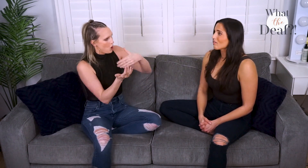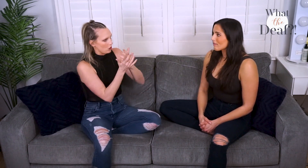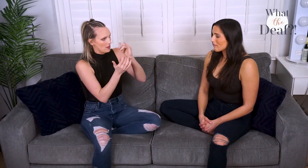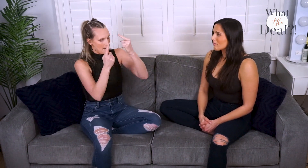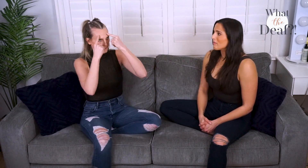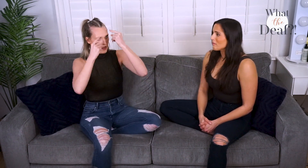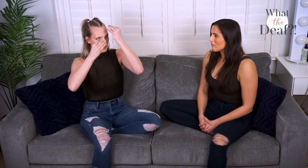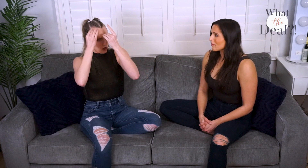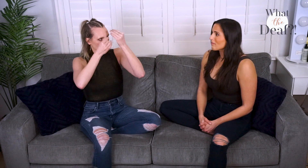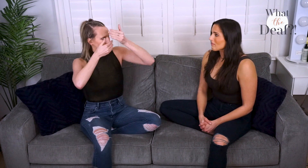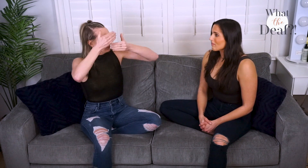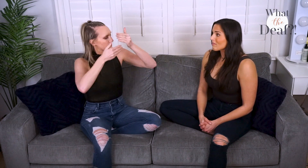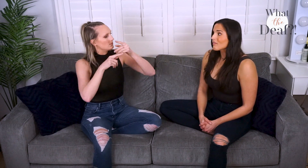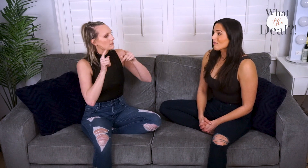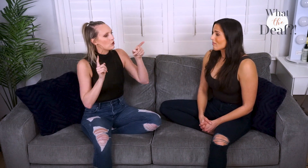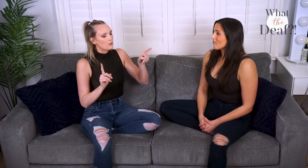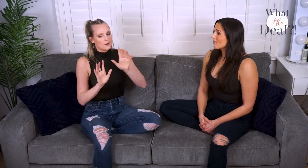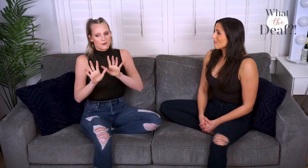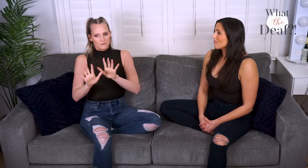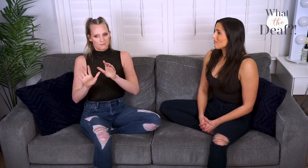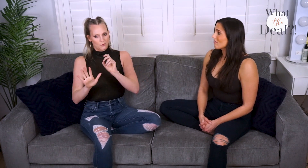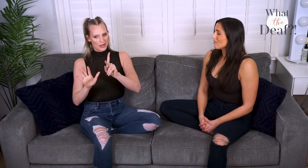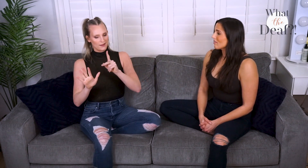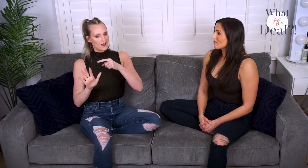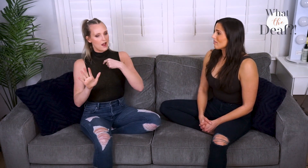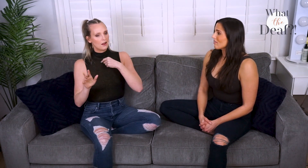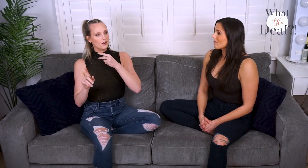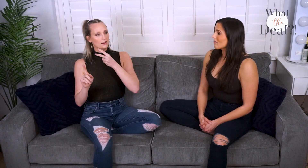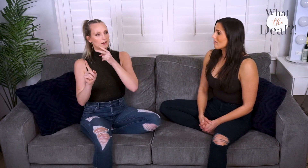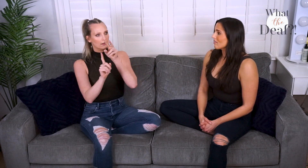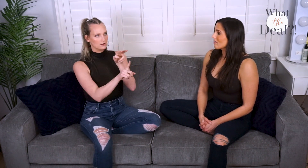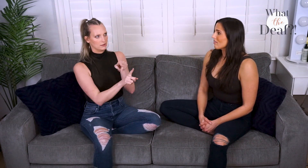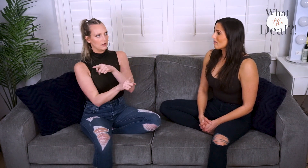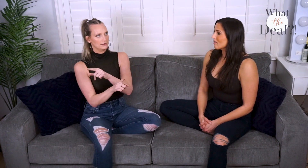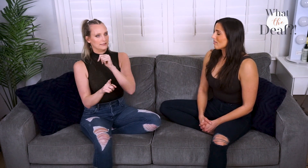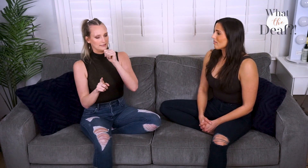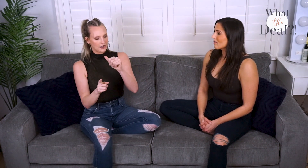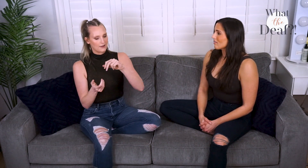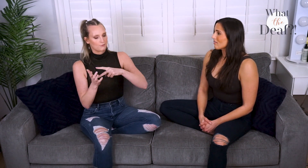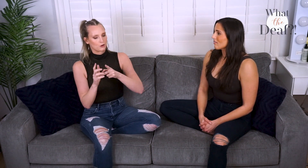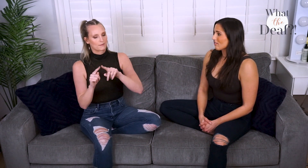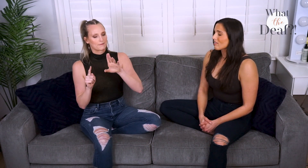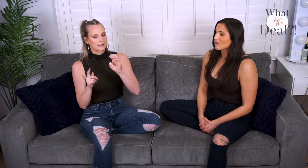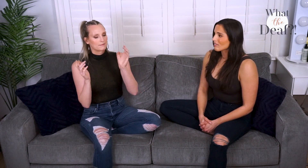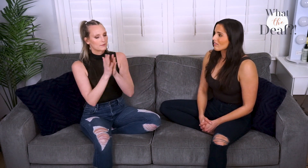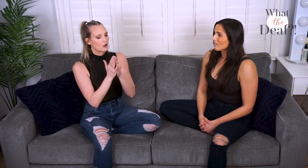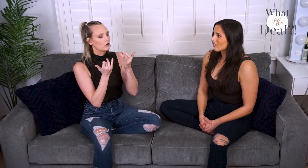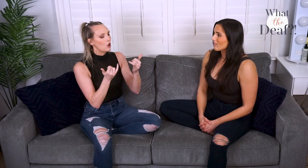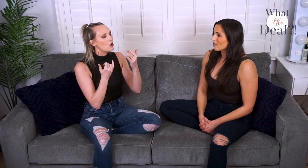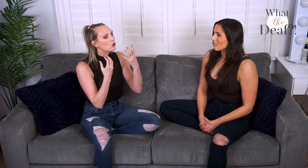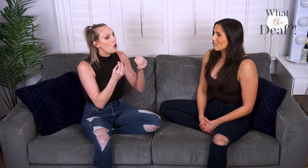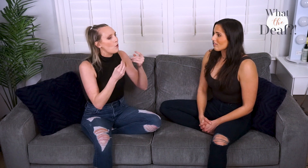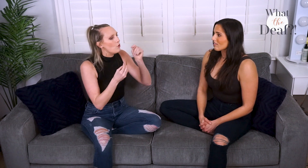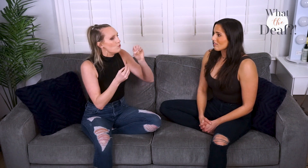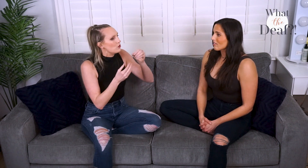All those things are going on in your mind, and you looked at it and said, "You know what? Wasn't meant to be,